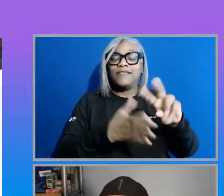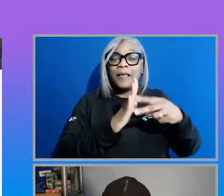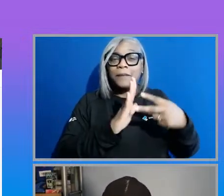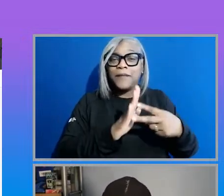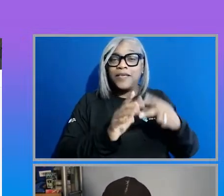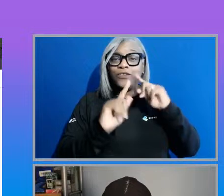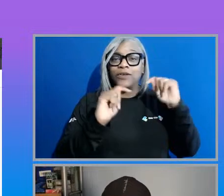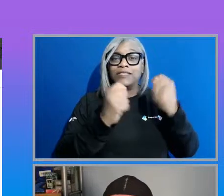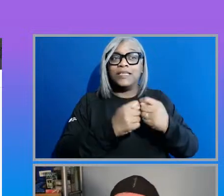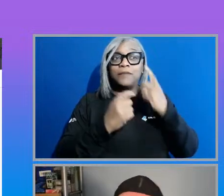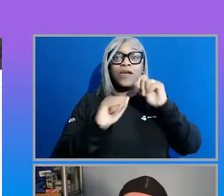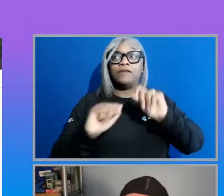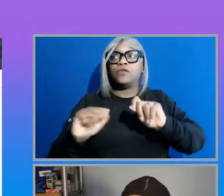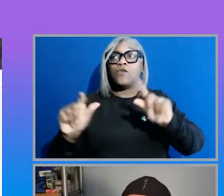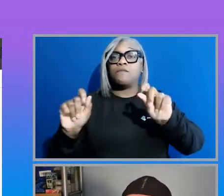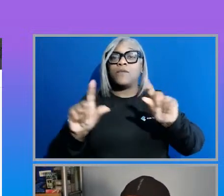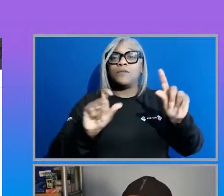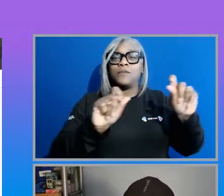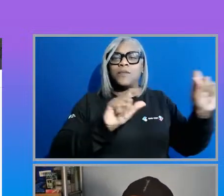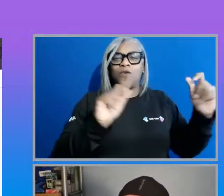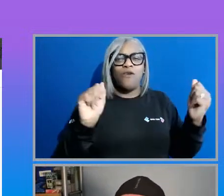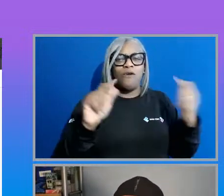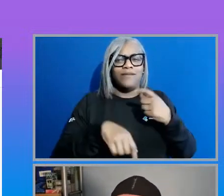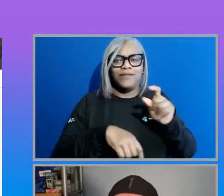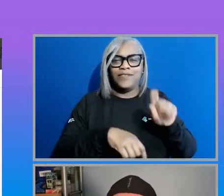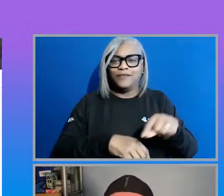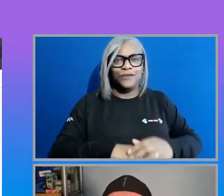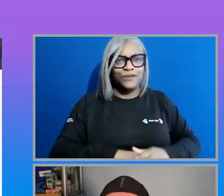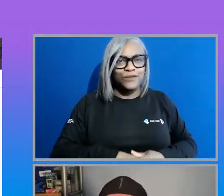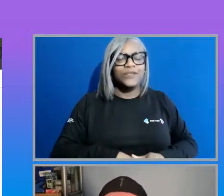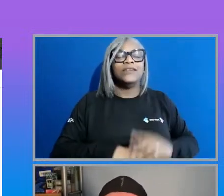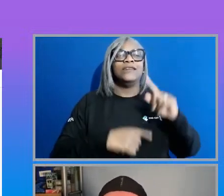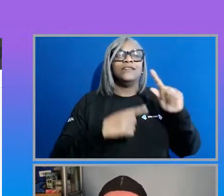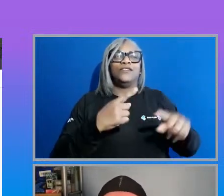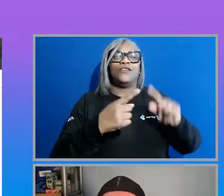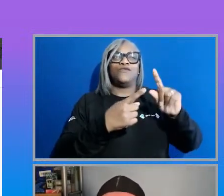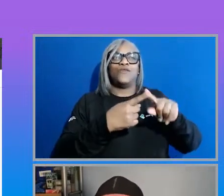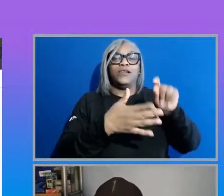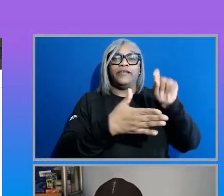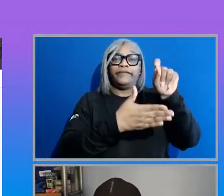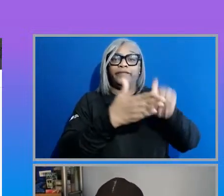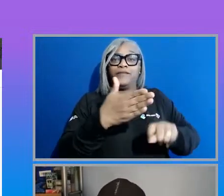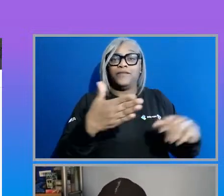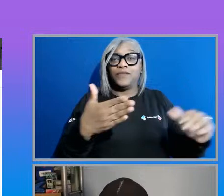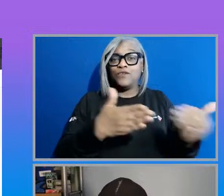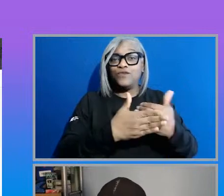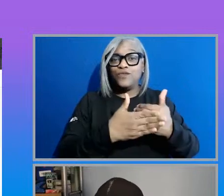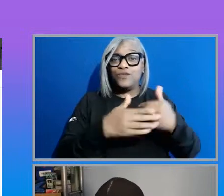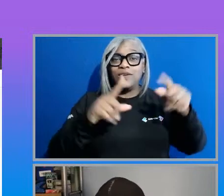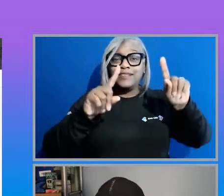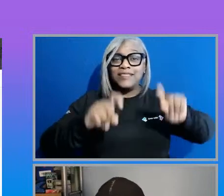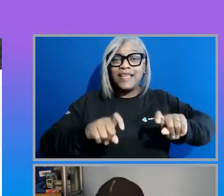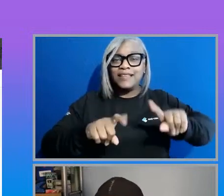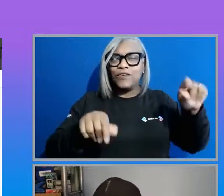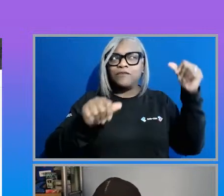test files and start editing those. Furthermore, when they're writing new tests, they don't